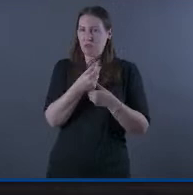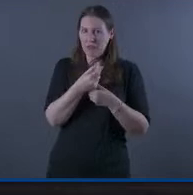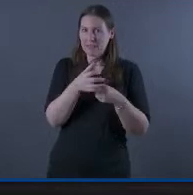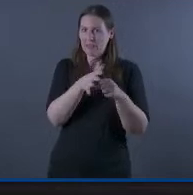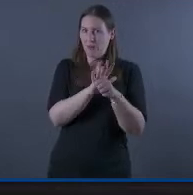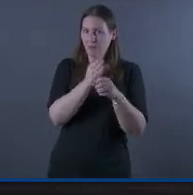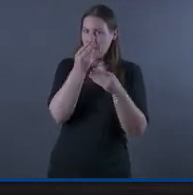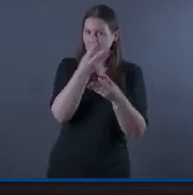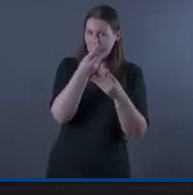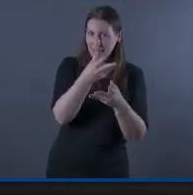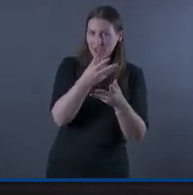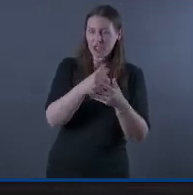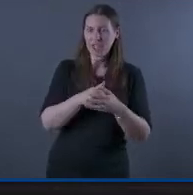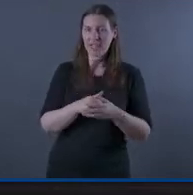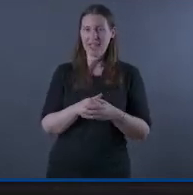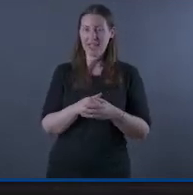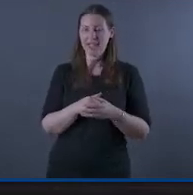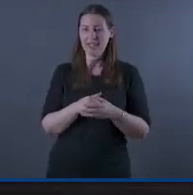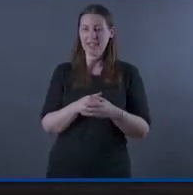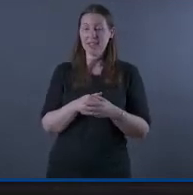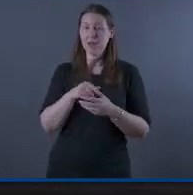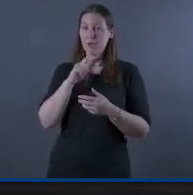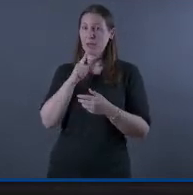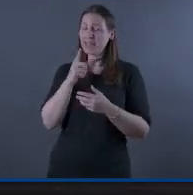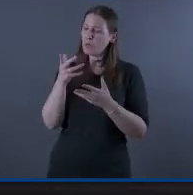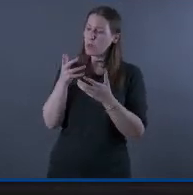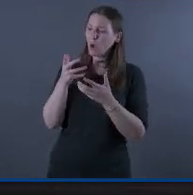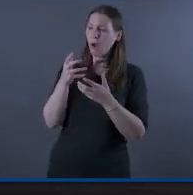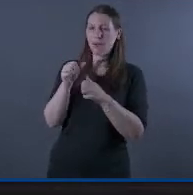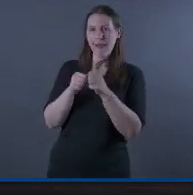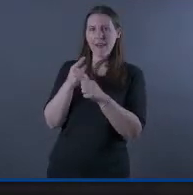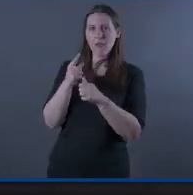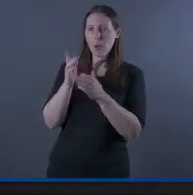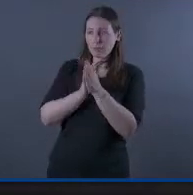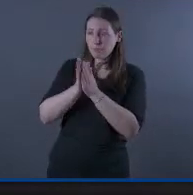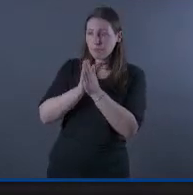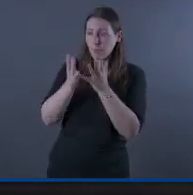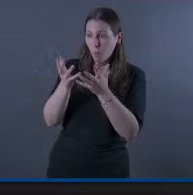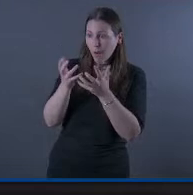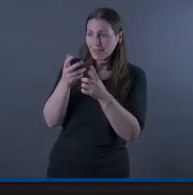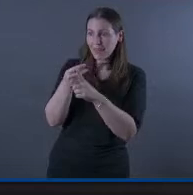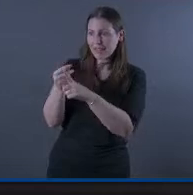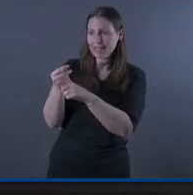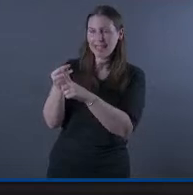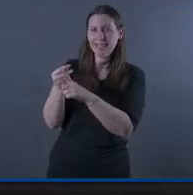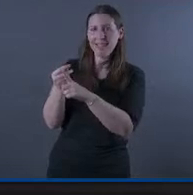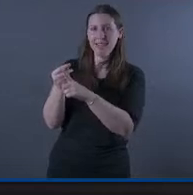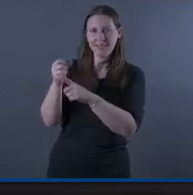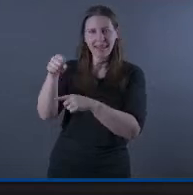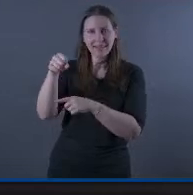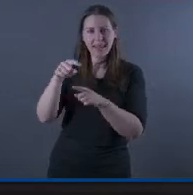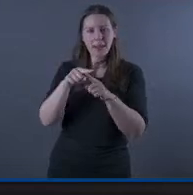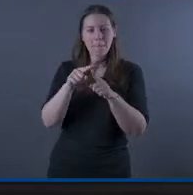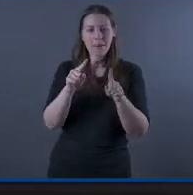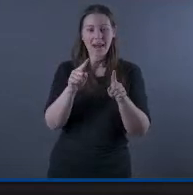that really want the vaccine that are really just waiting to get it. But I will also say that when you can convince folks